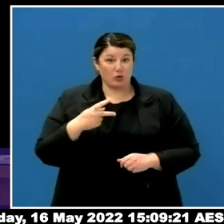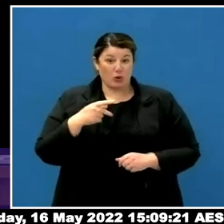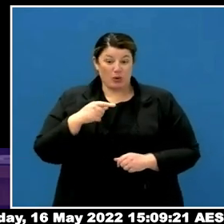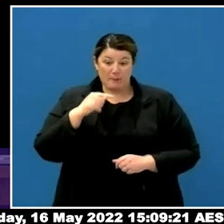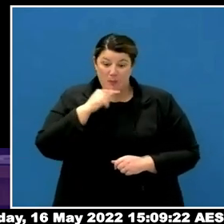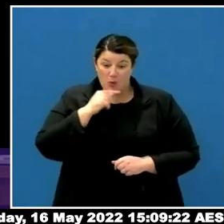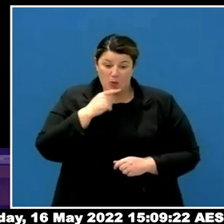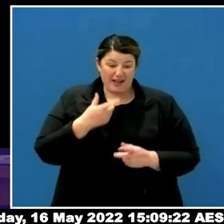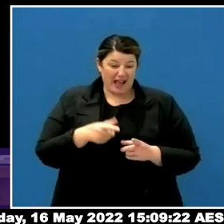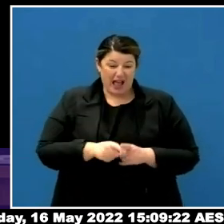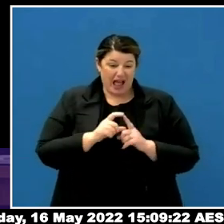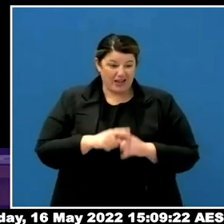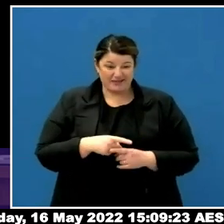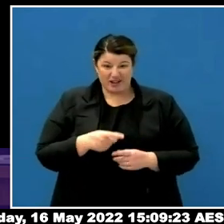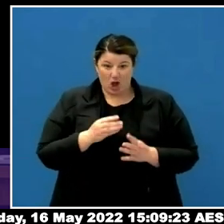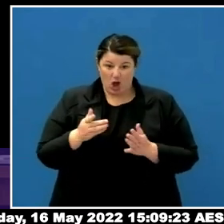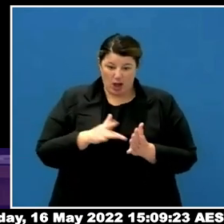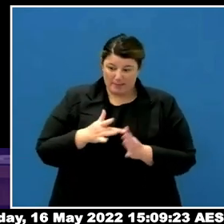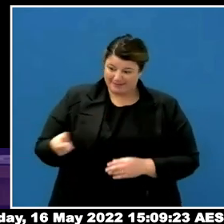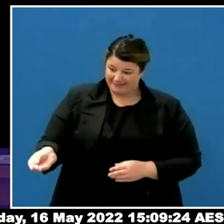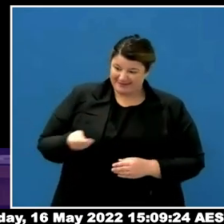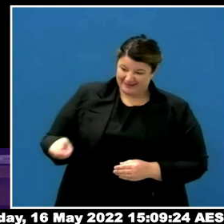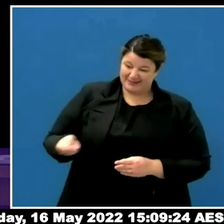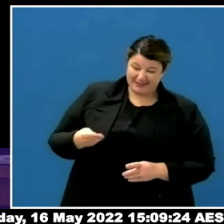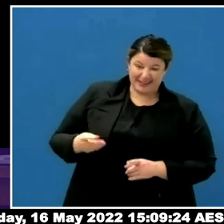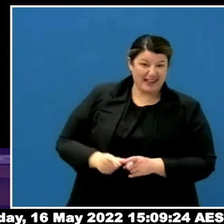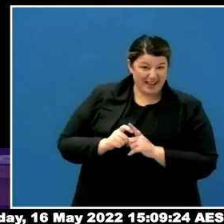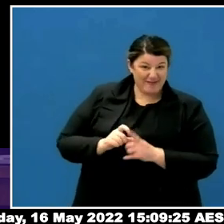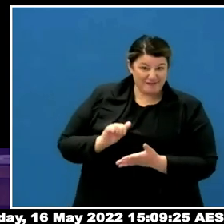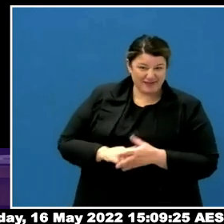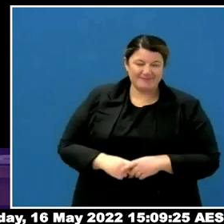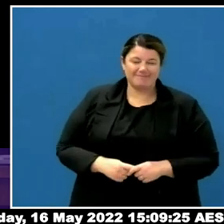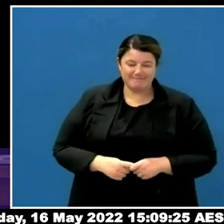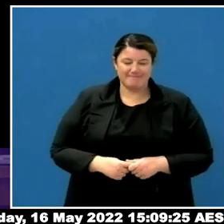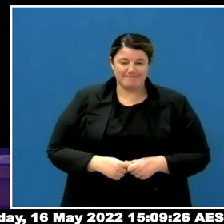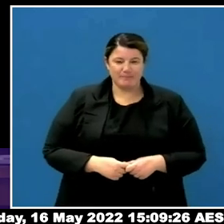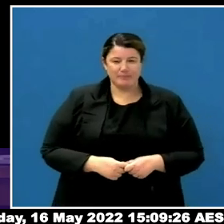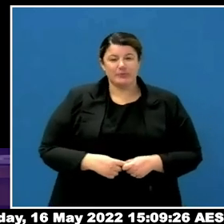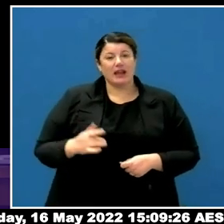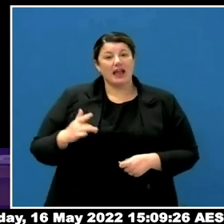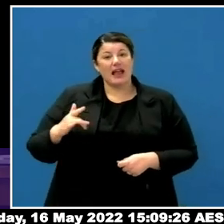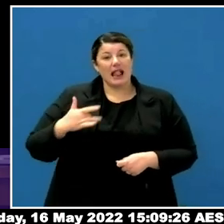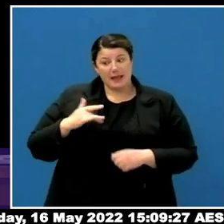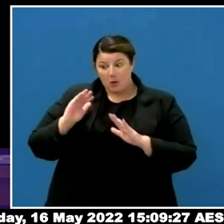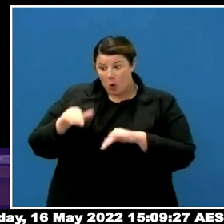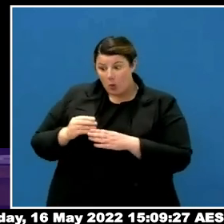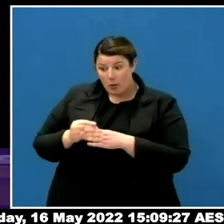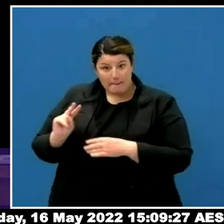He lives at home with both of you, and you're his primary carers.